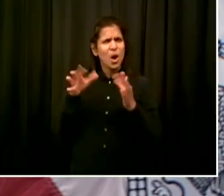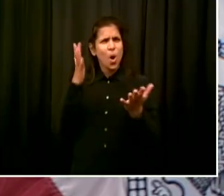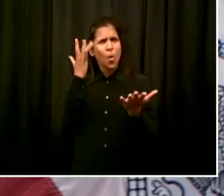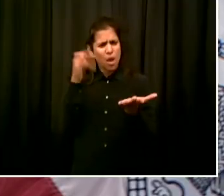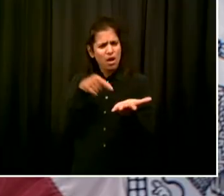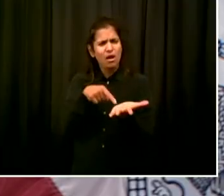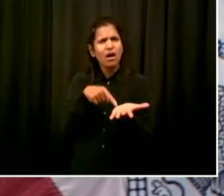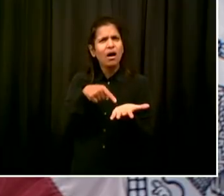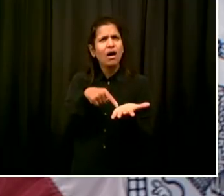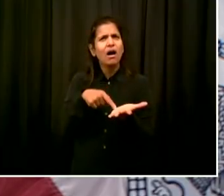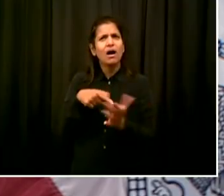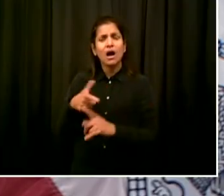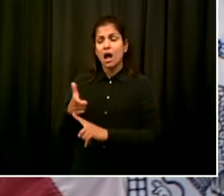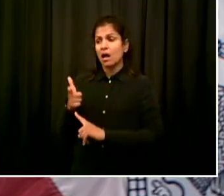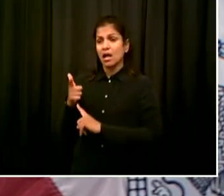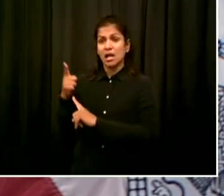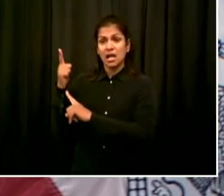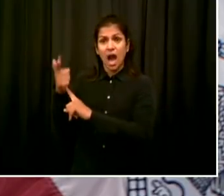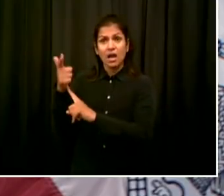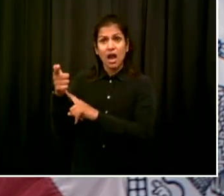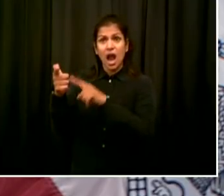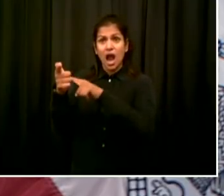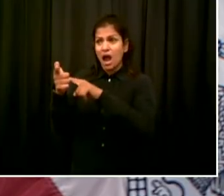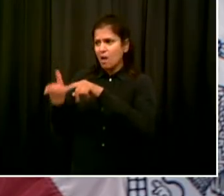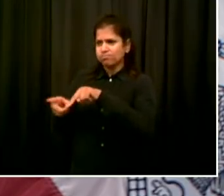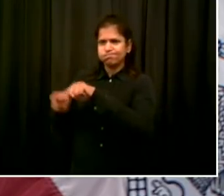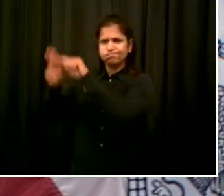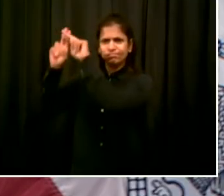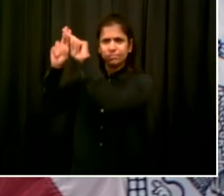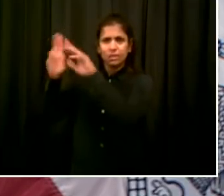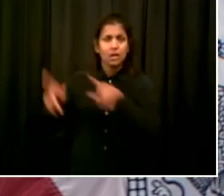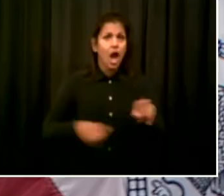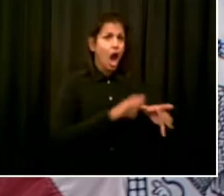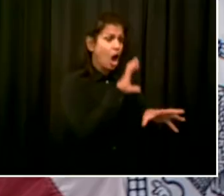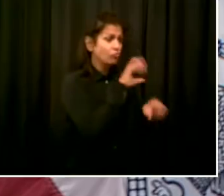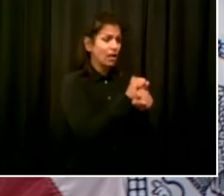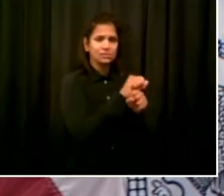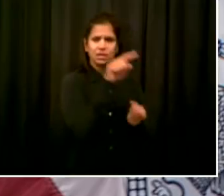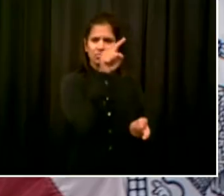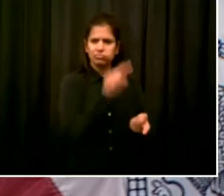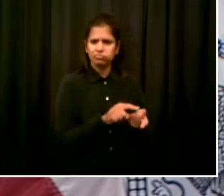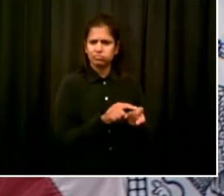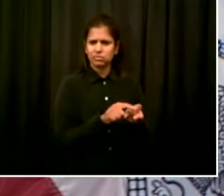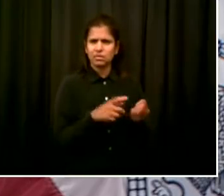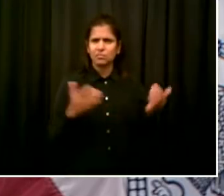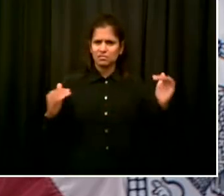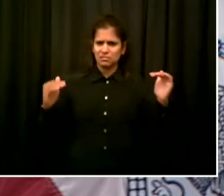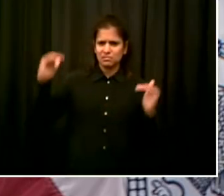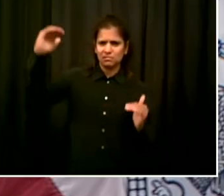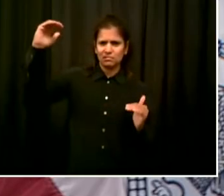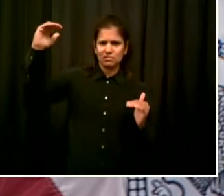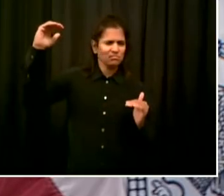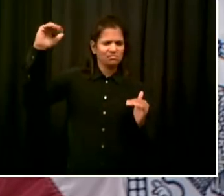COMMISSIONER CAN SPEAK TO TH?AT AS WE'RE SEEING THIS INCREASE IN VIOLENCE WE ARE AOLS SEEING THIS